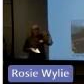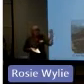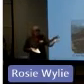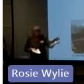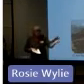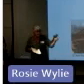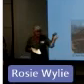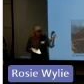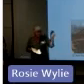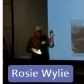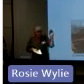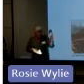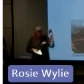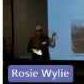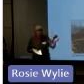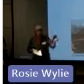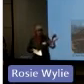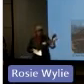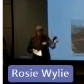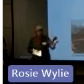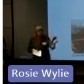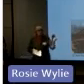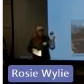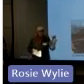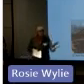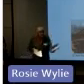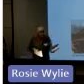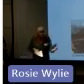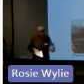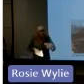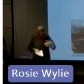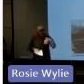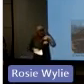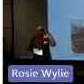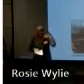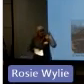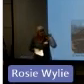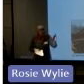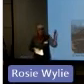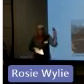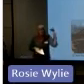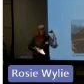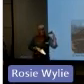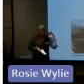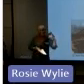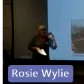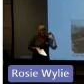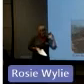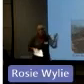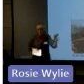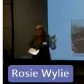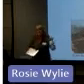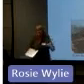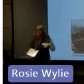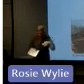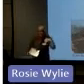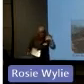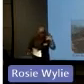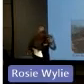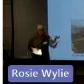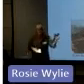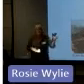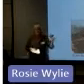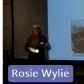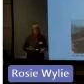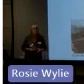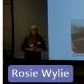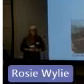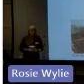Coast um treasure TR stories will be mined by researchers by filmmakers by podcasters to make